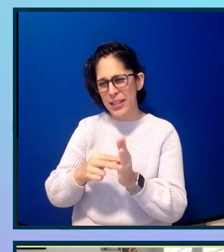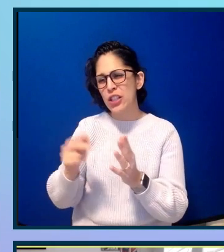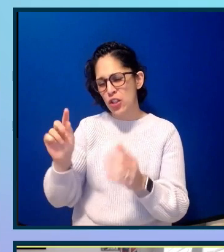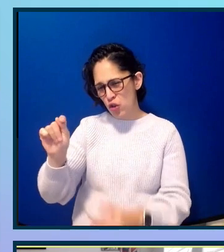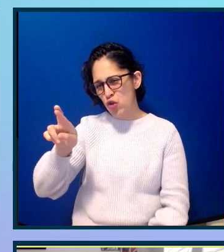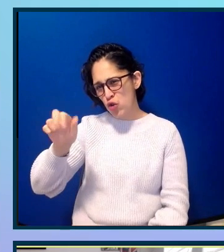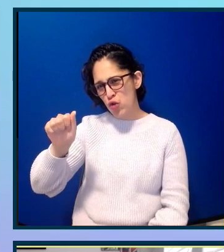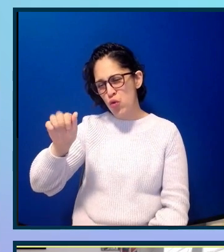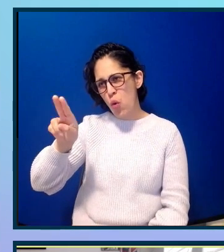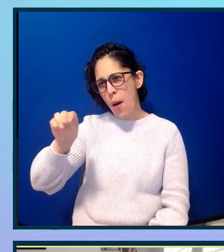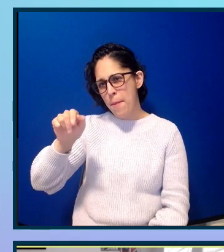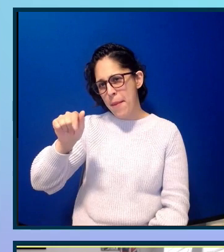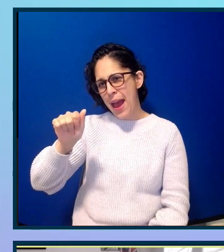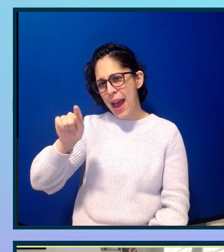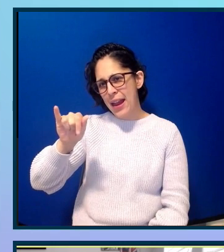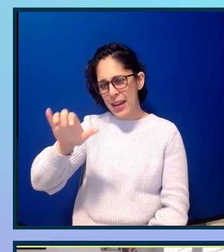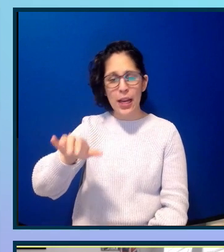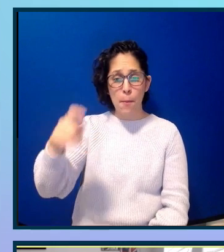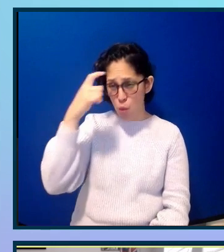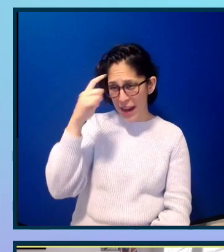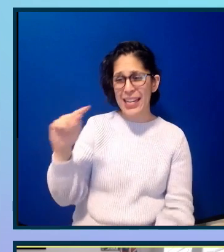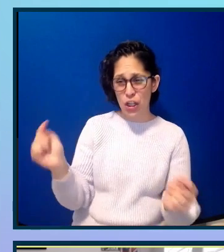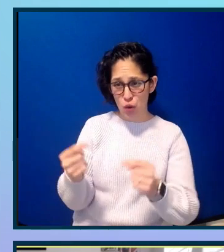So this individual is, as a researcher,